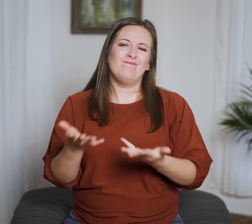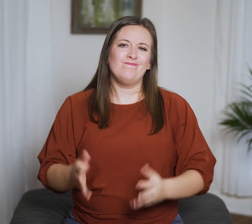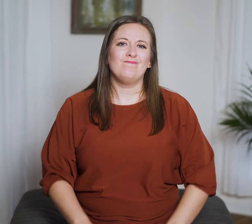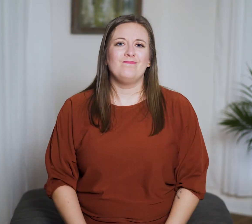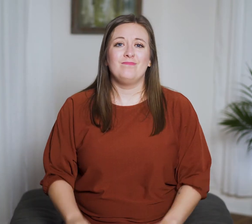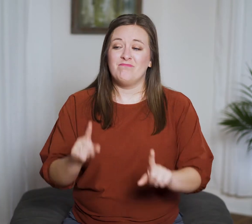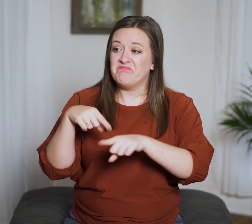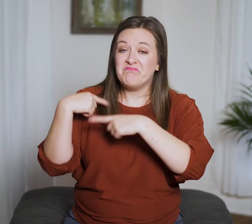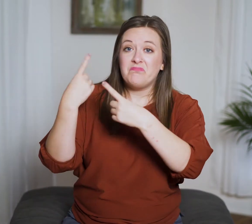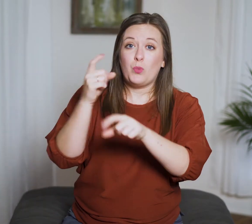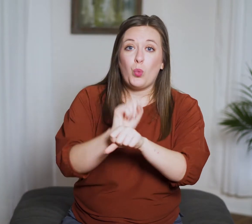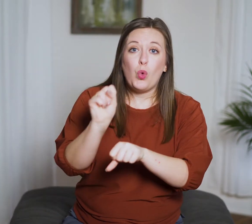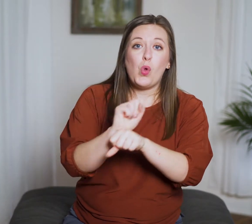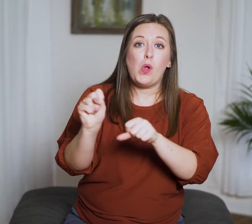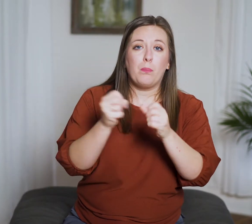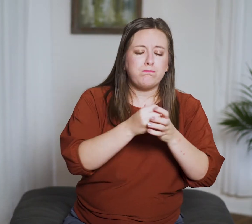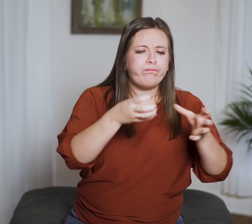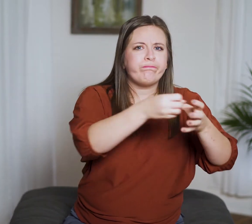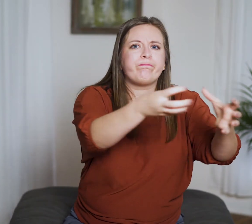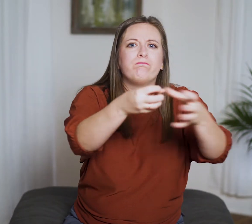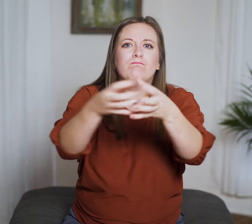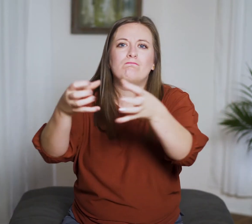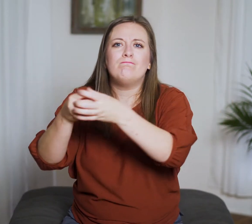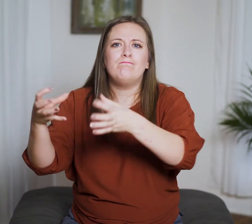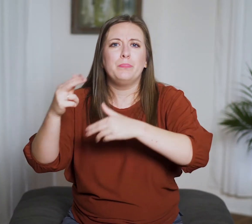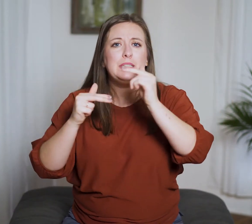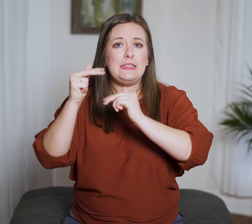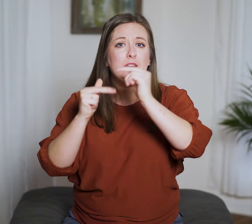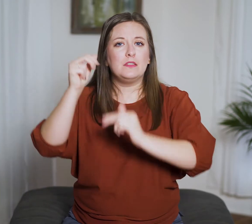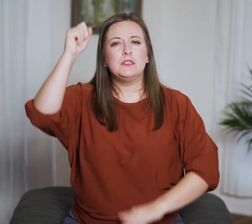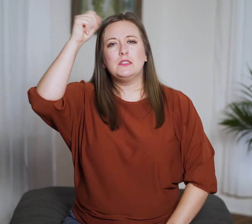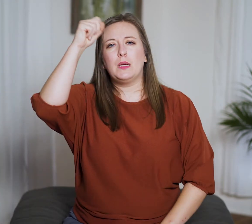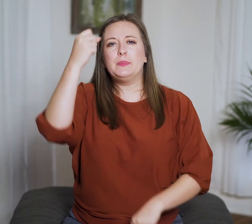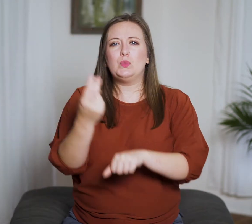In all his empire building,